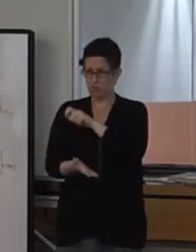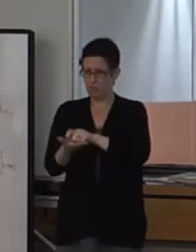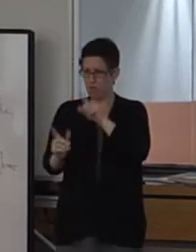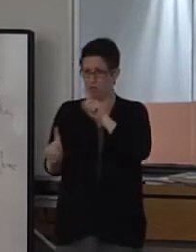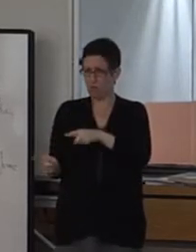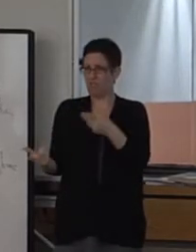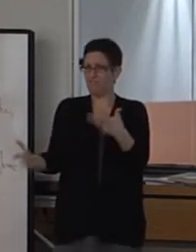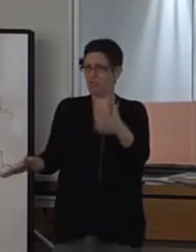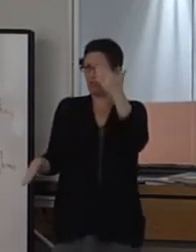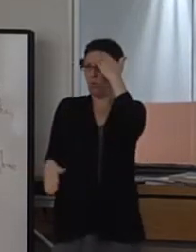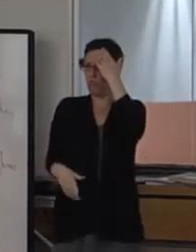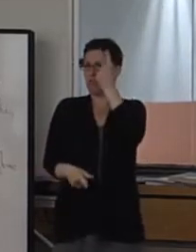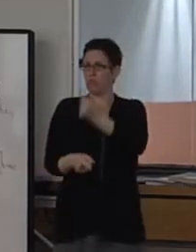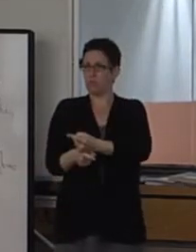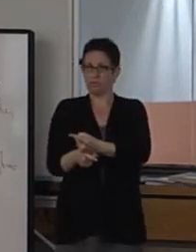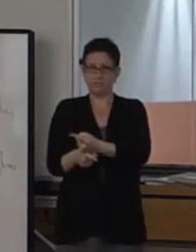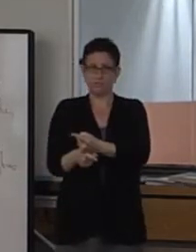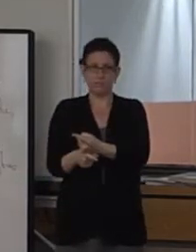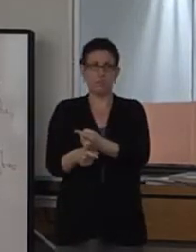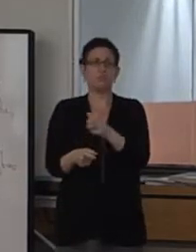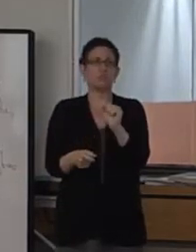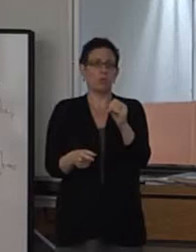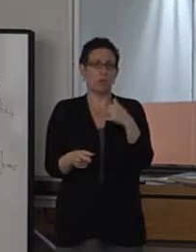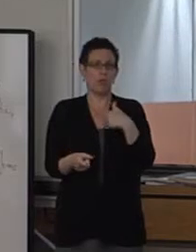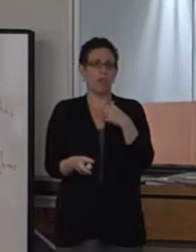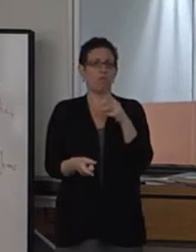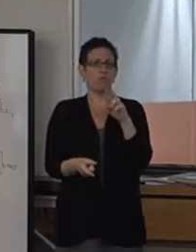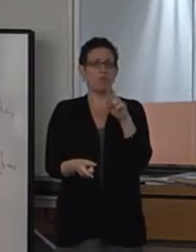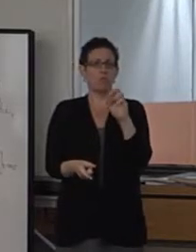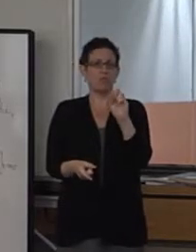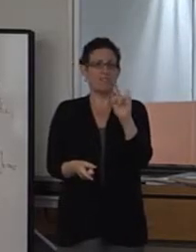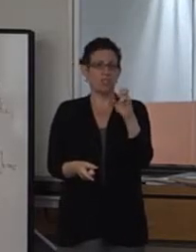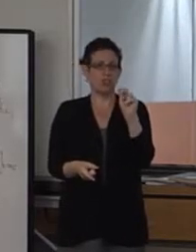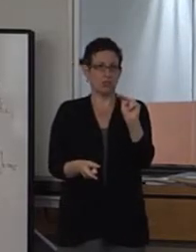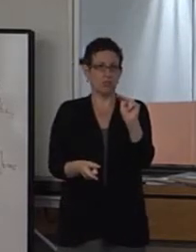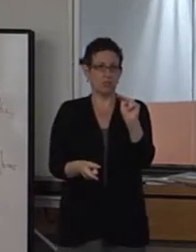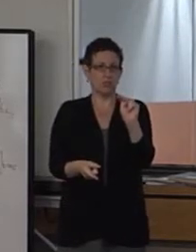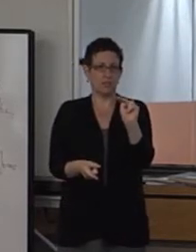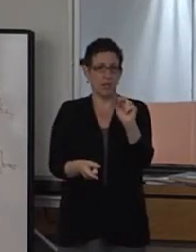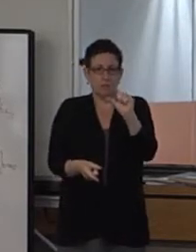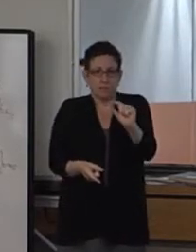So I have a system of what I call revisions, they’re little R’s that I put on the paper.